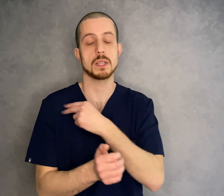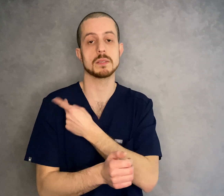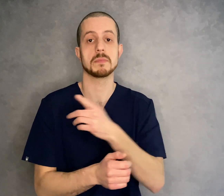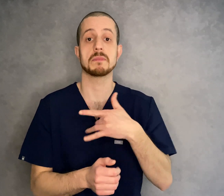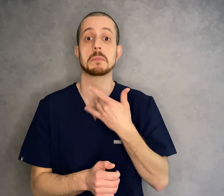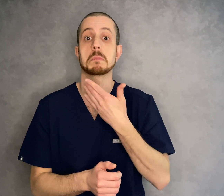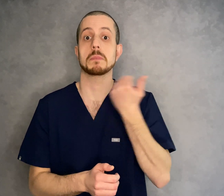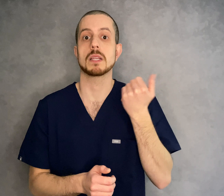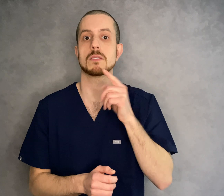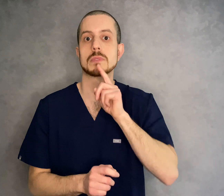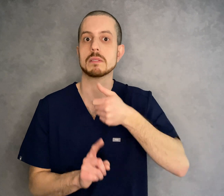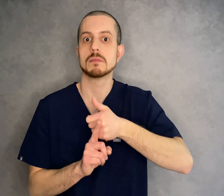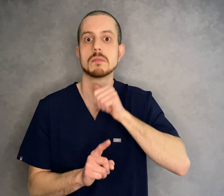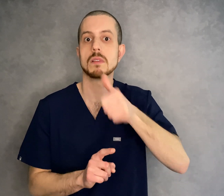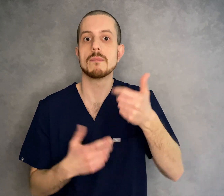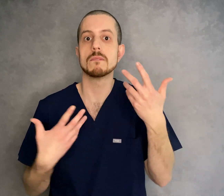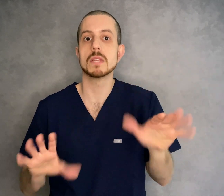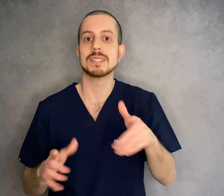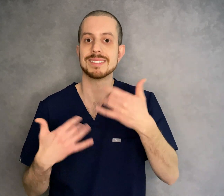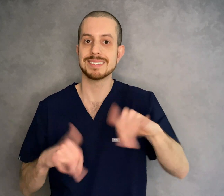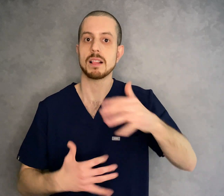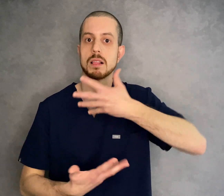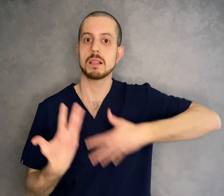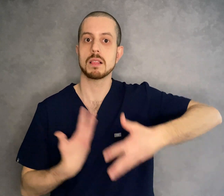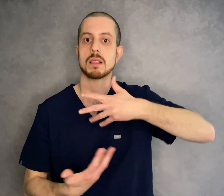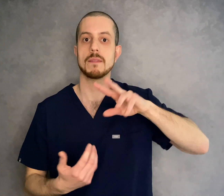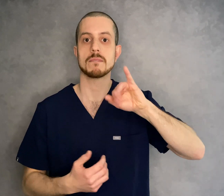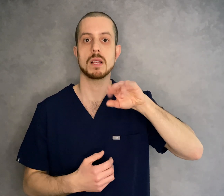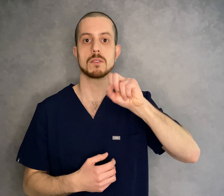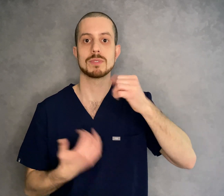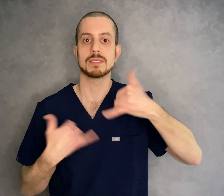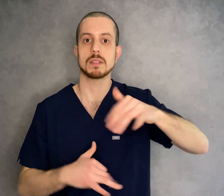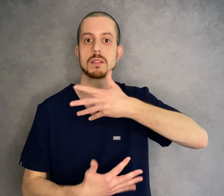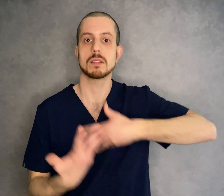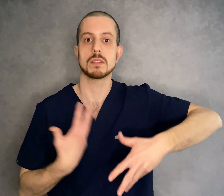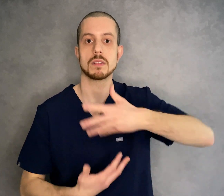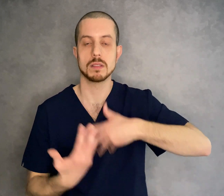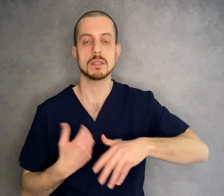prematurely even though they were feeling better. They still had the virus in their body.